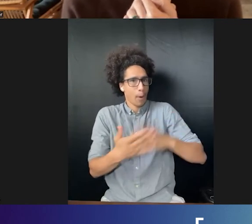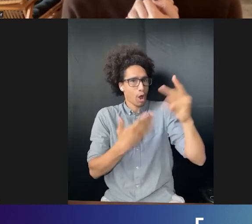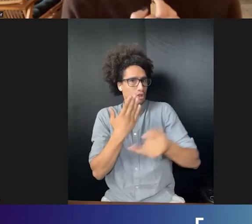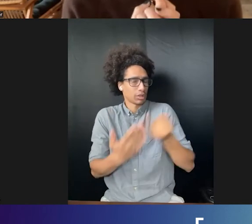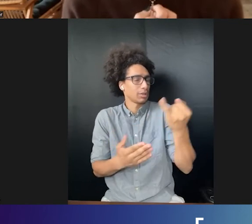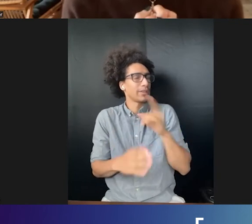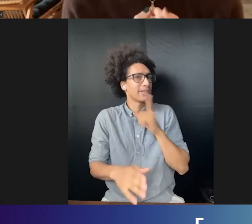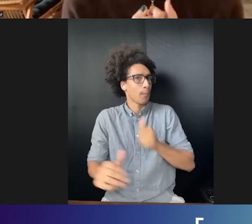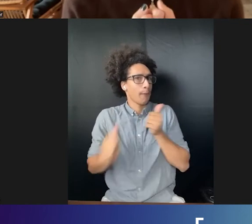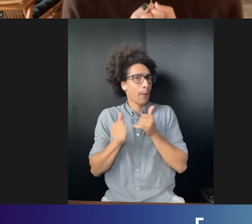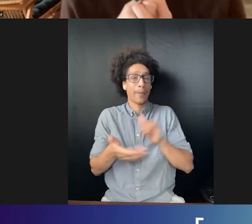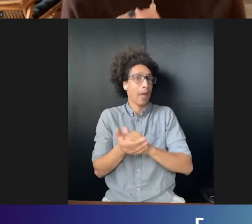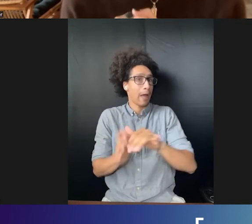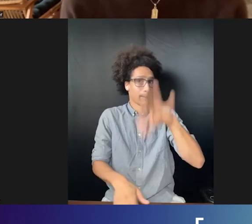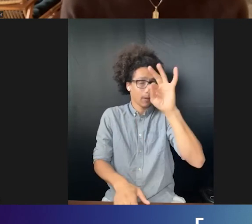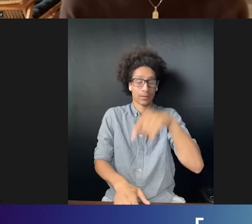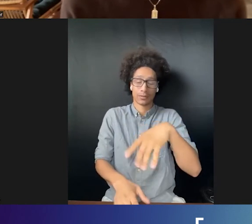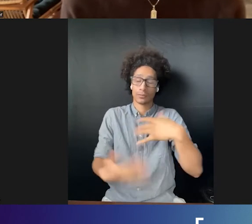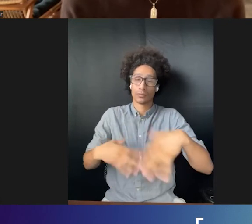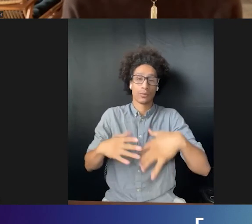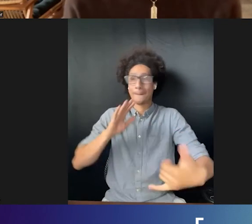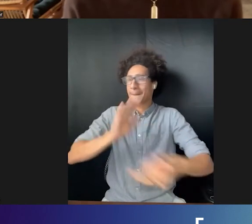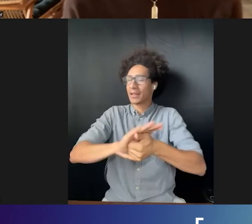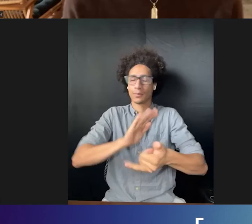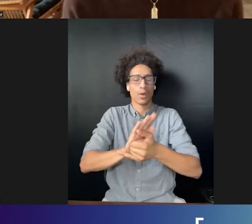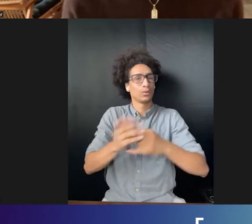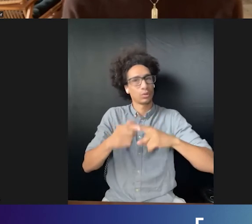to negotiate, which is really, really frustrating.